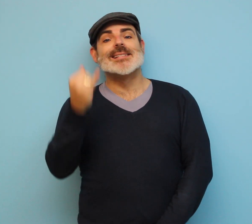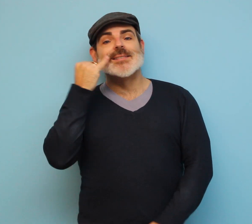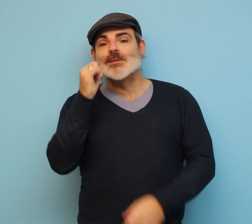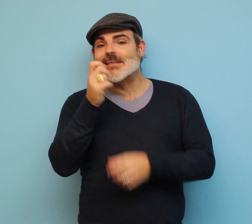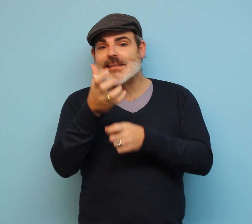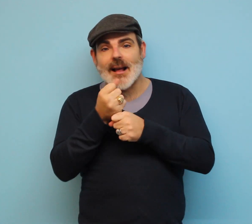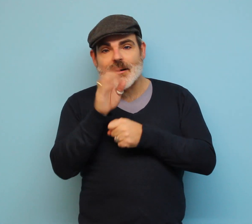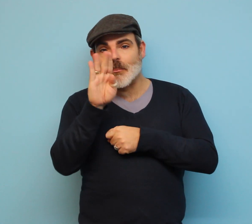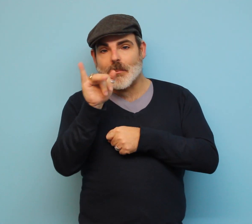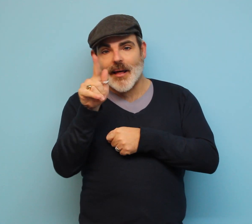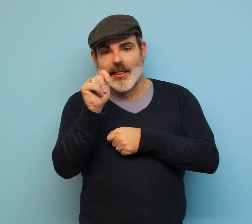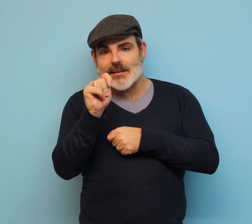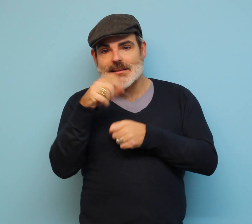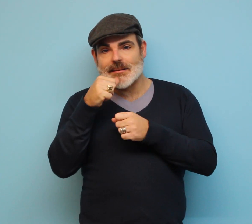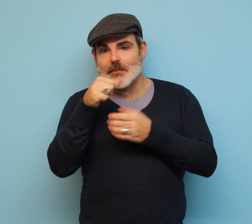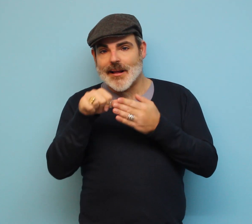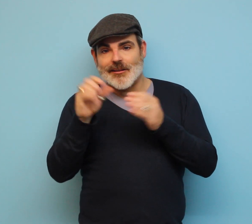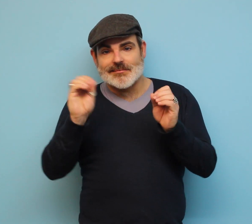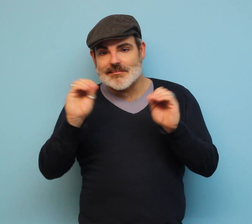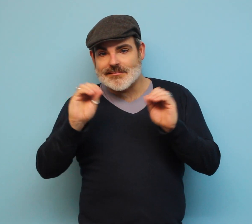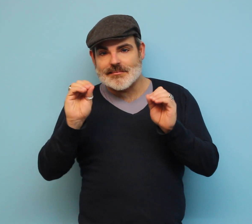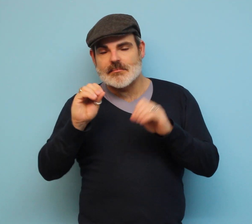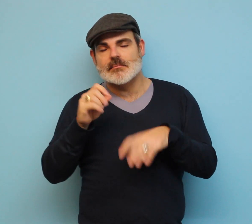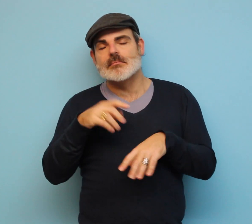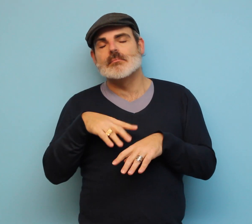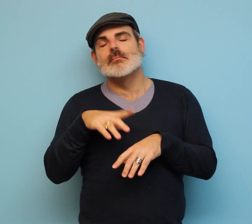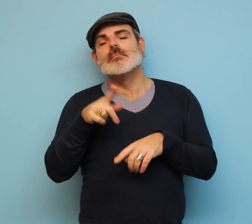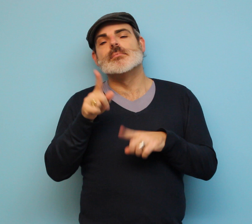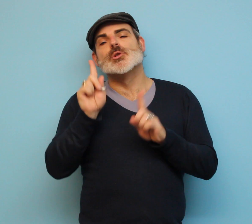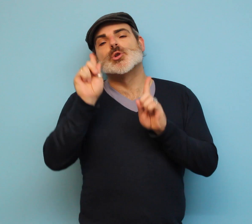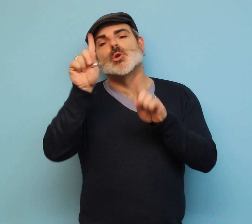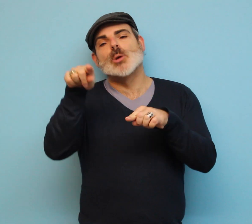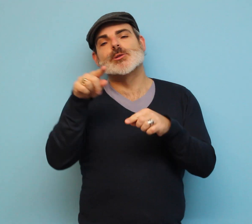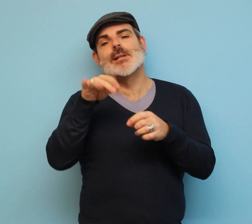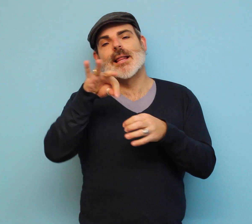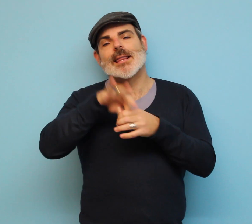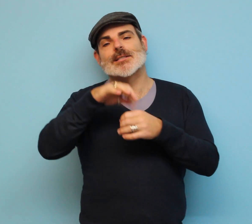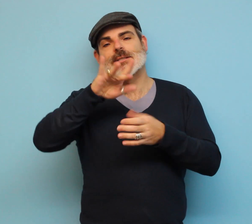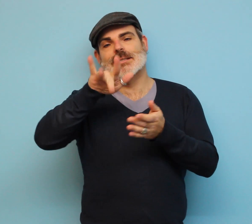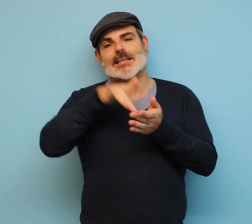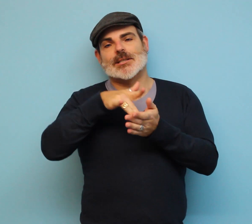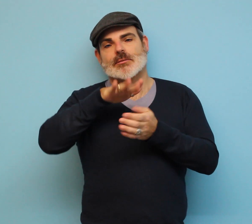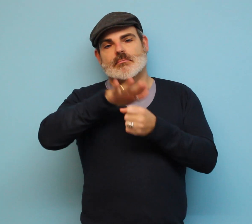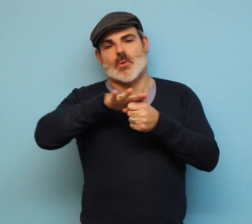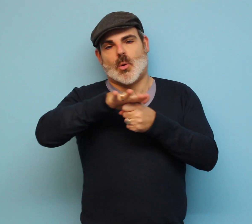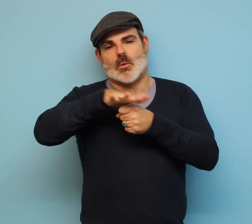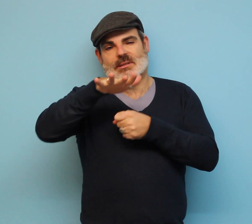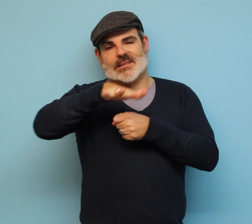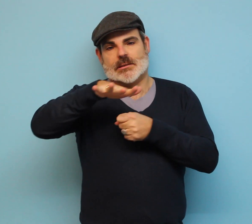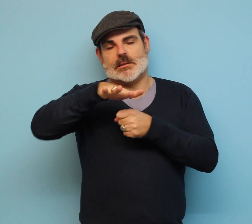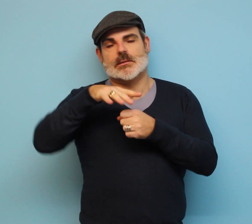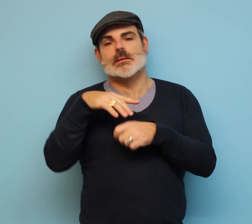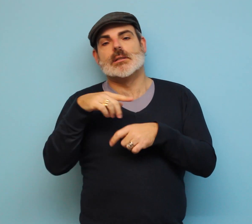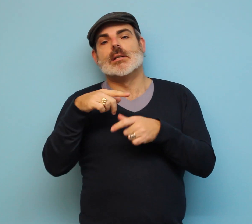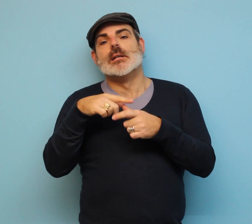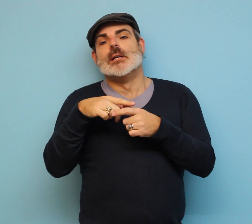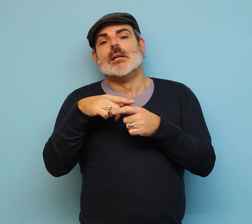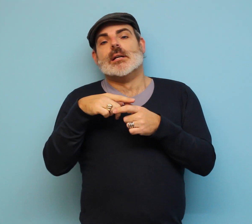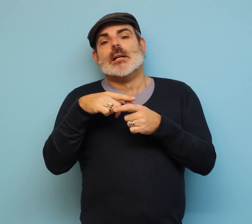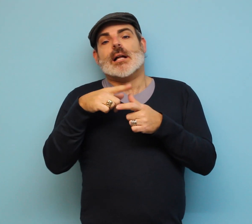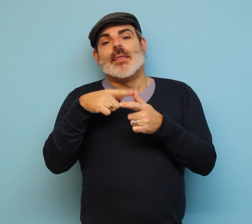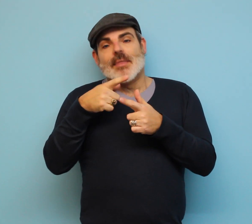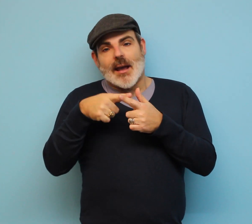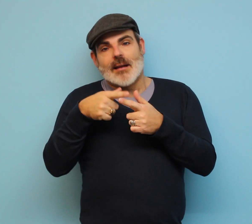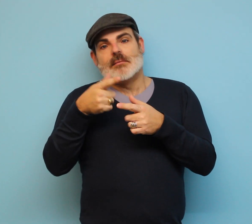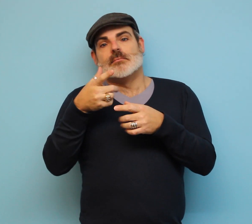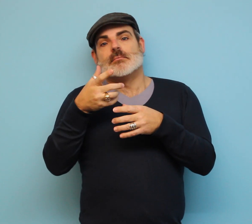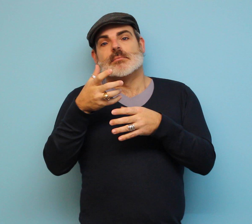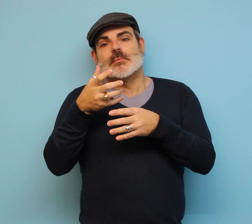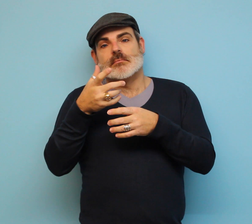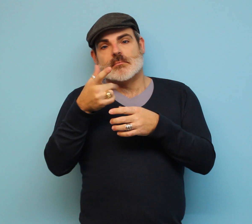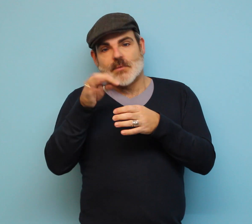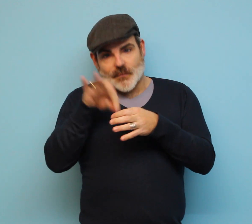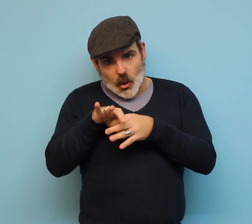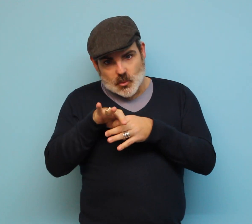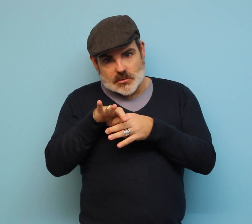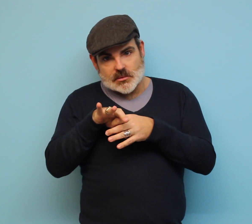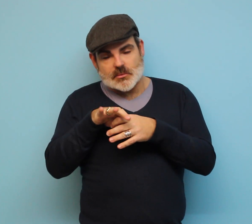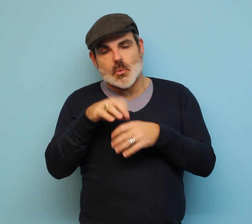If you don't receive a ballot, you can go to your local election center and vote.